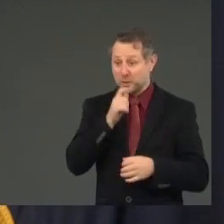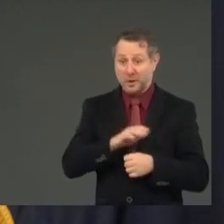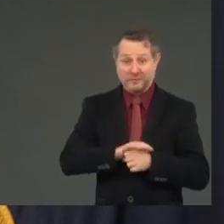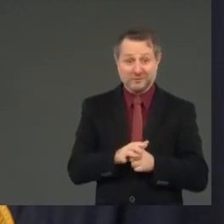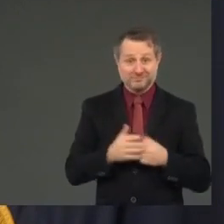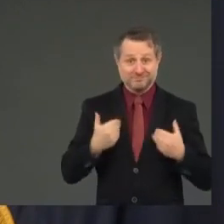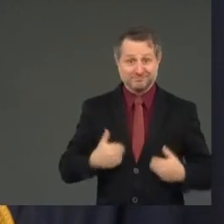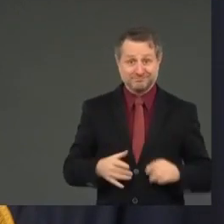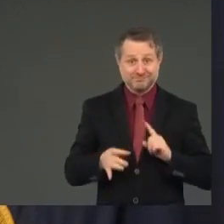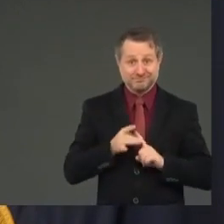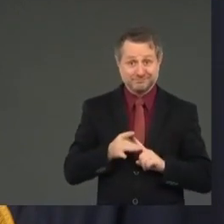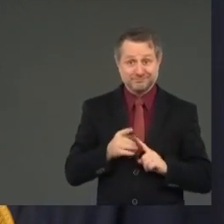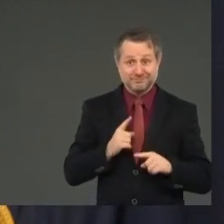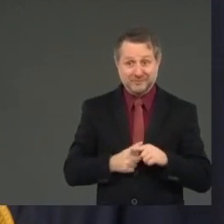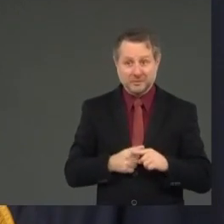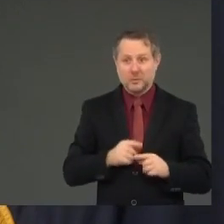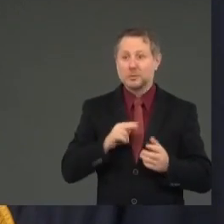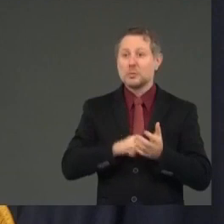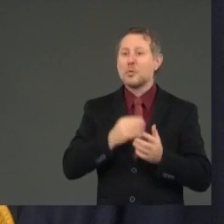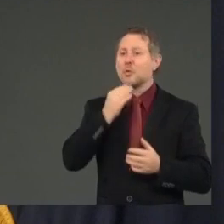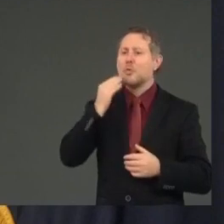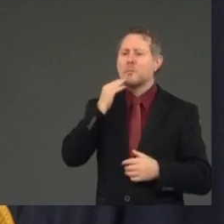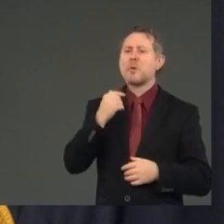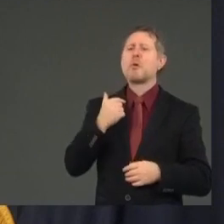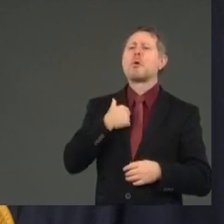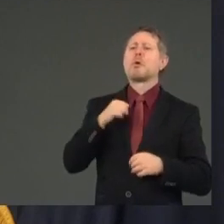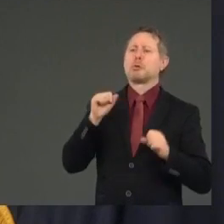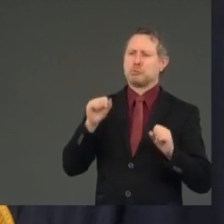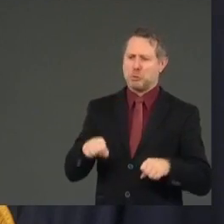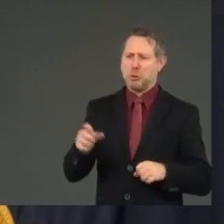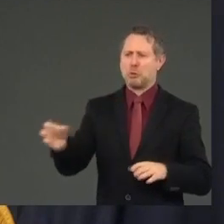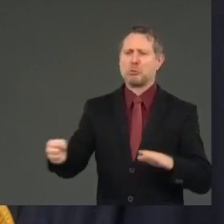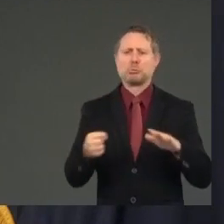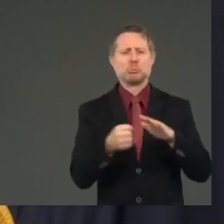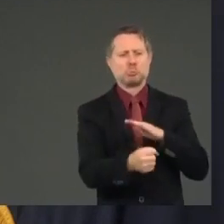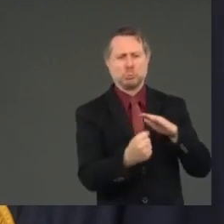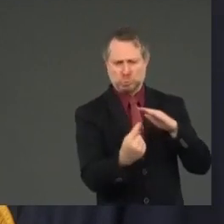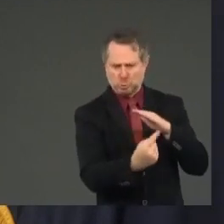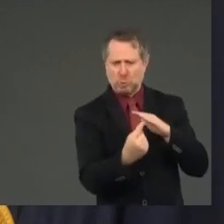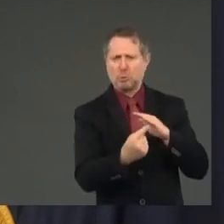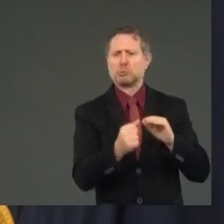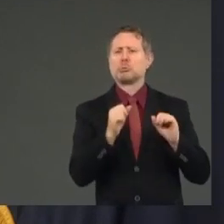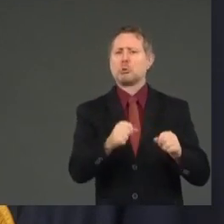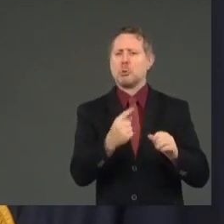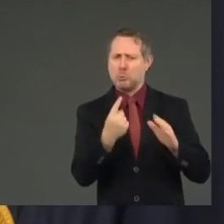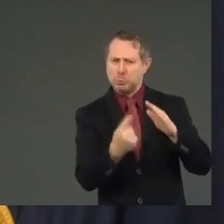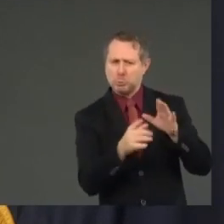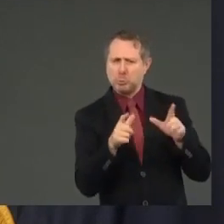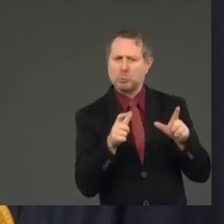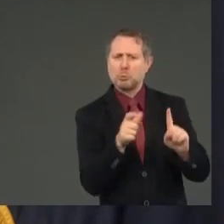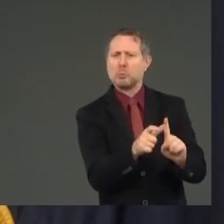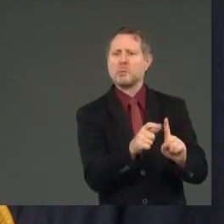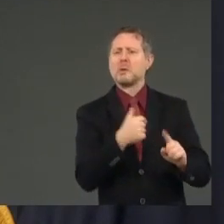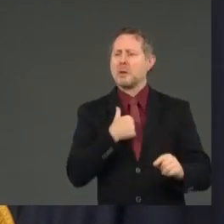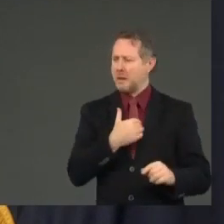QUALIFIED TO HANDLE. FOR A COVID PATIENT, A NURSING